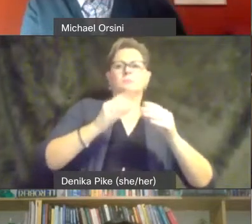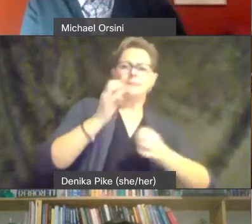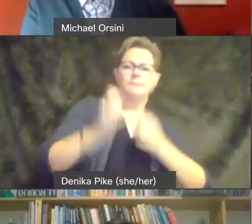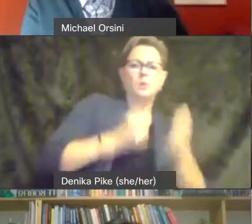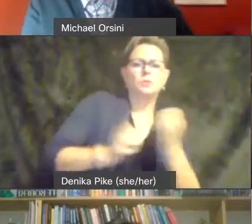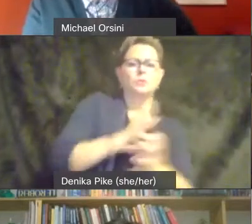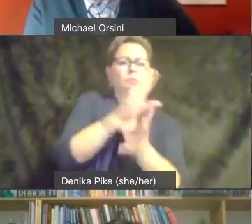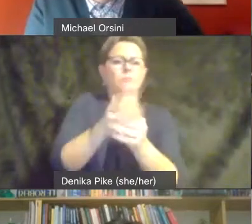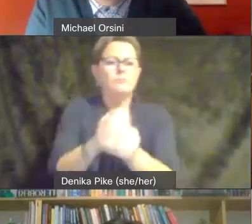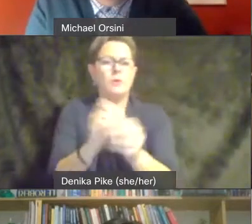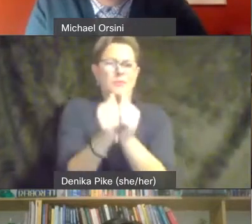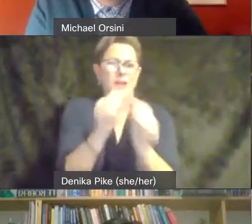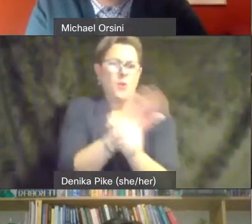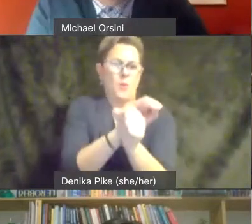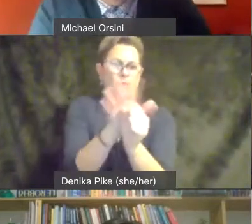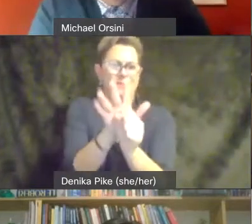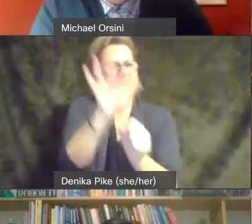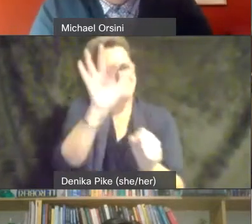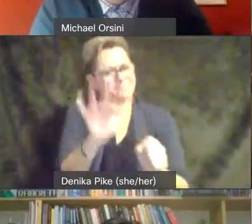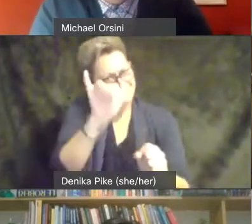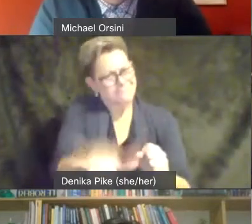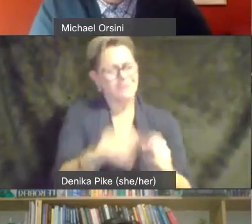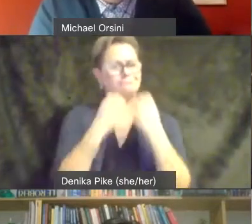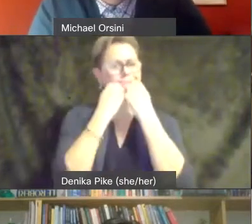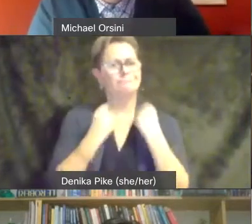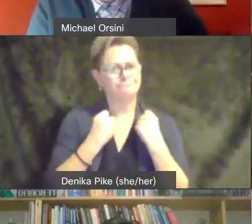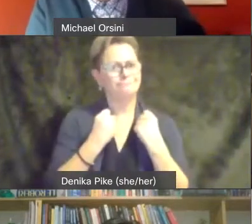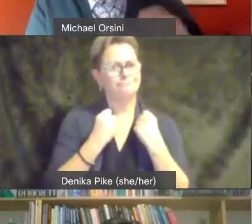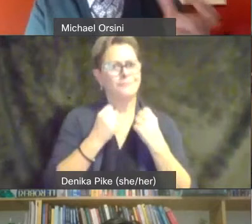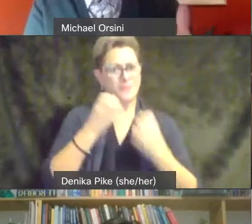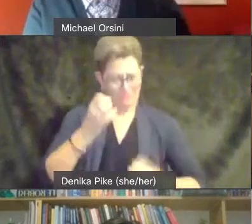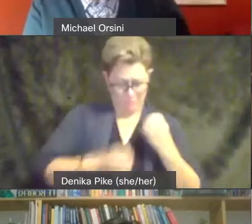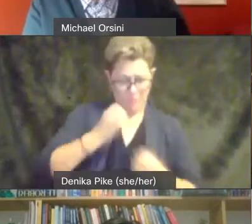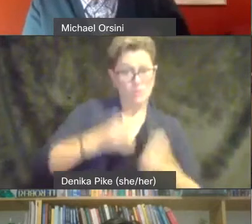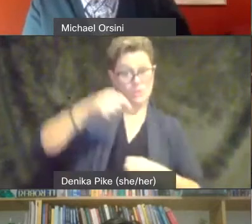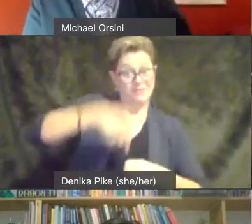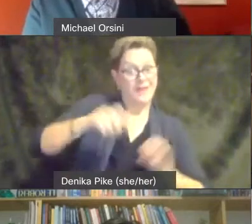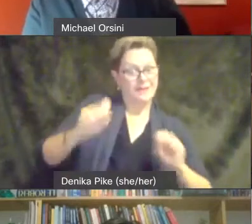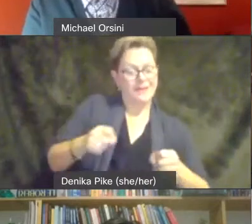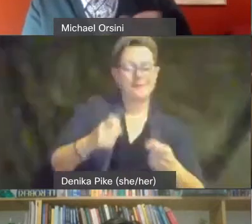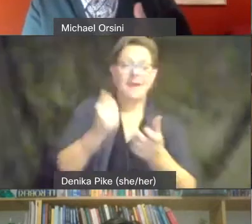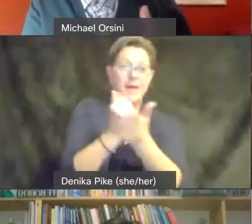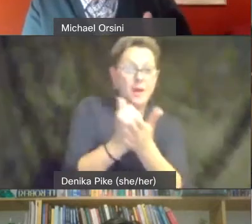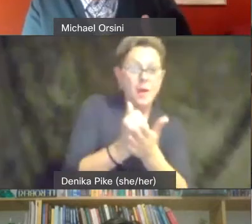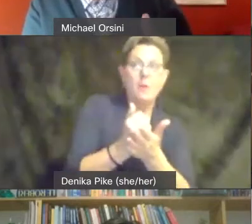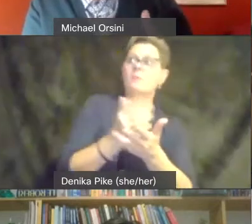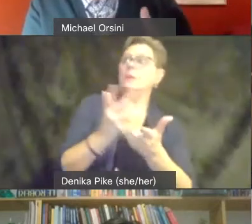In and around cold it I think we would see that emotions move us, but they can also shift I think the pandemic.